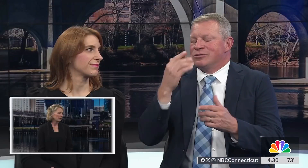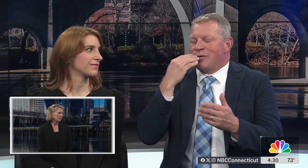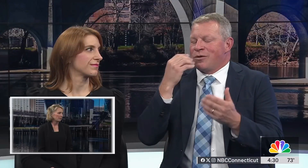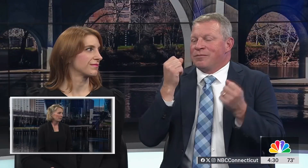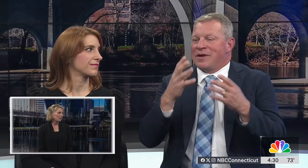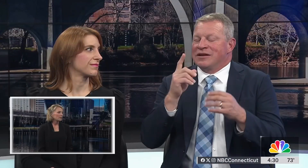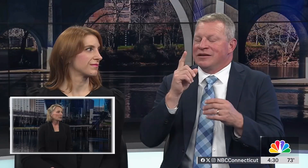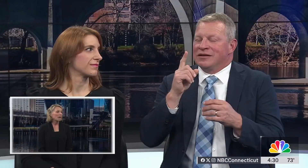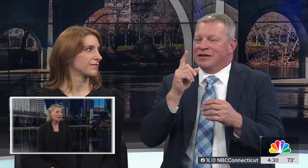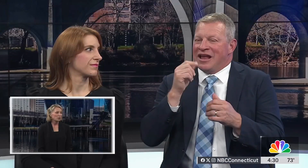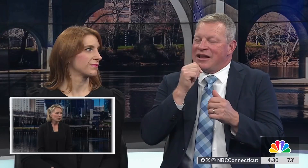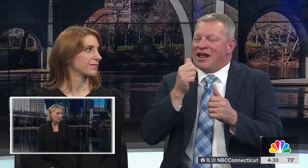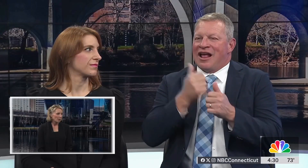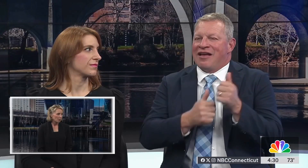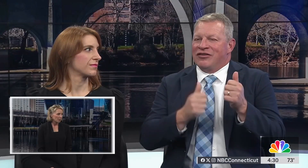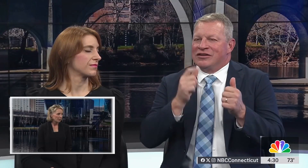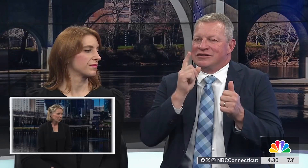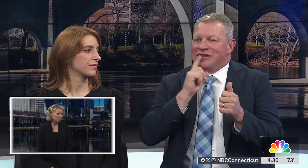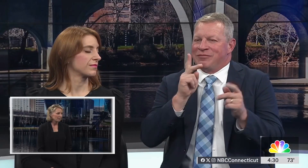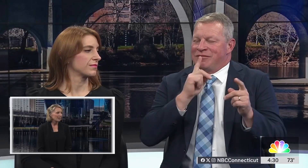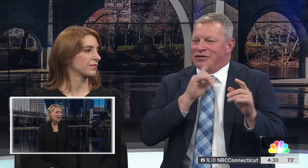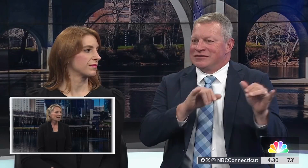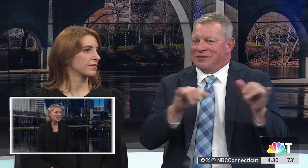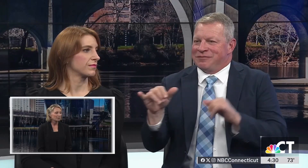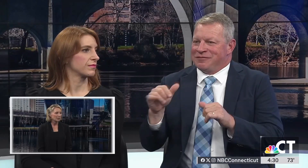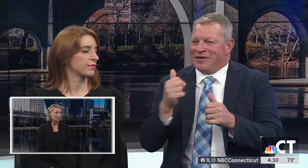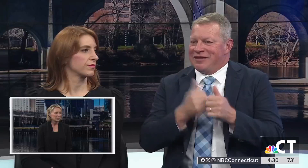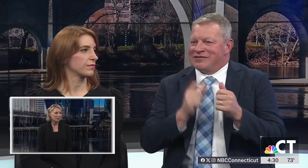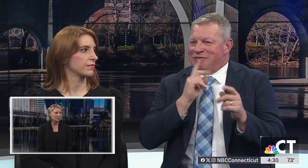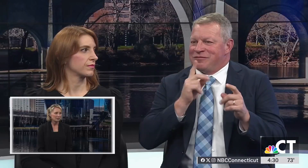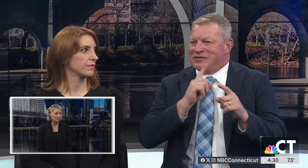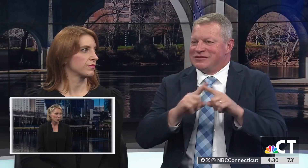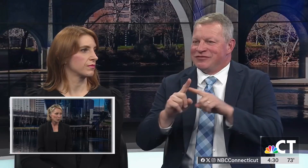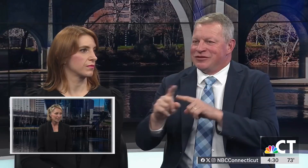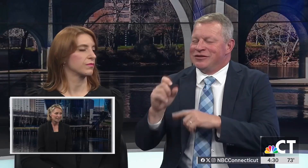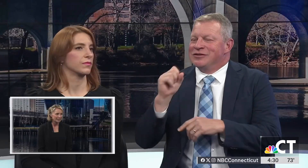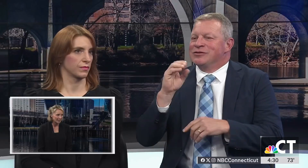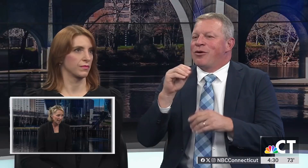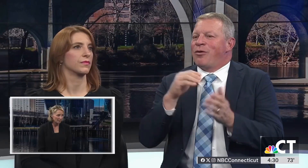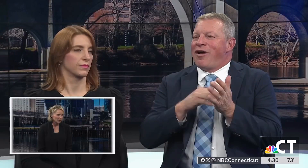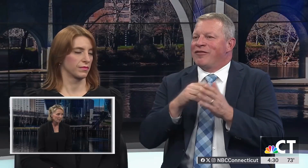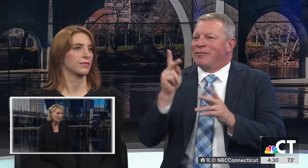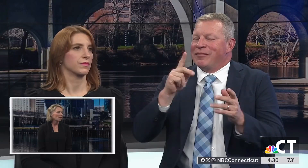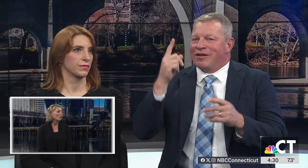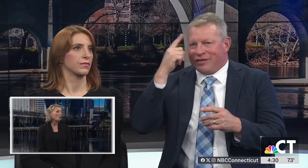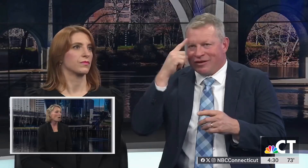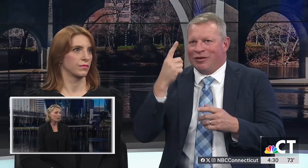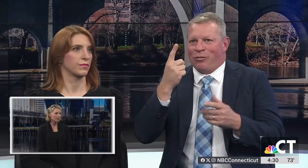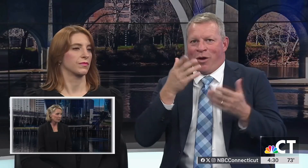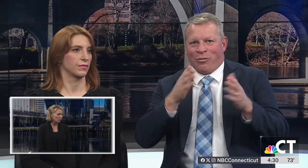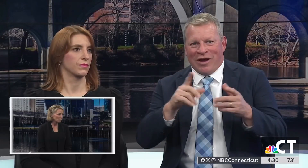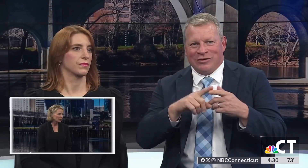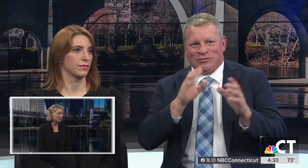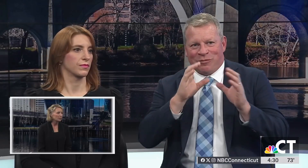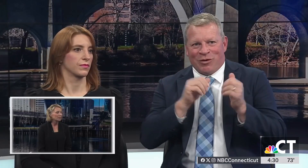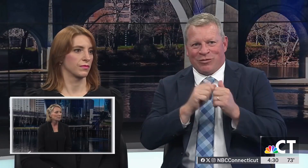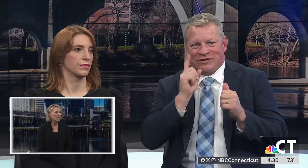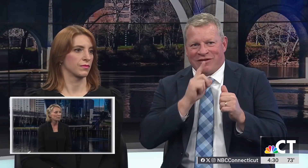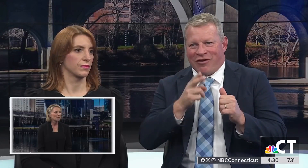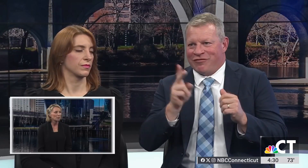affected their care? So as you